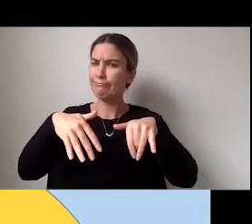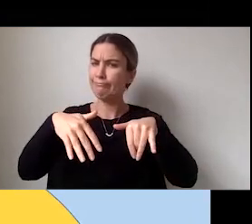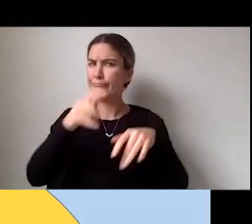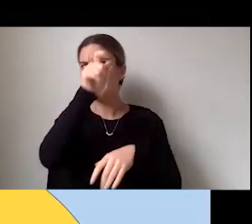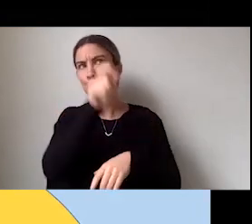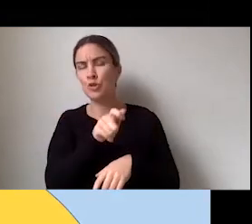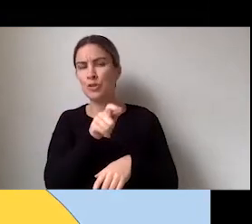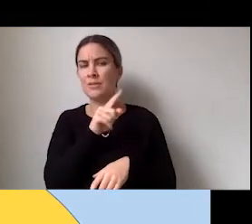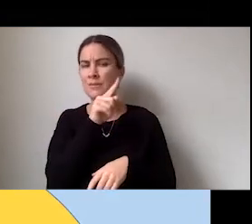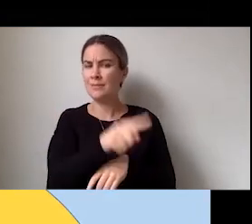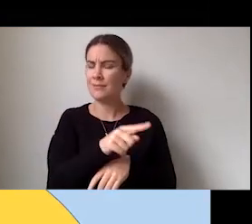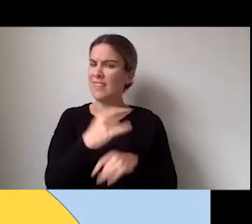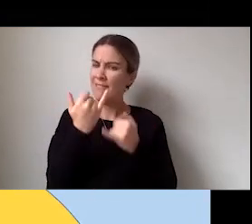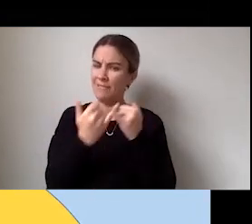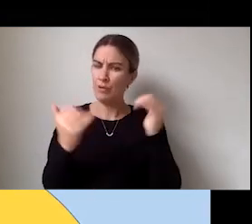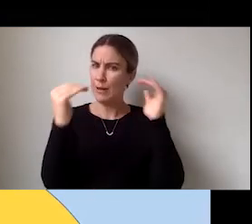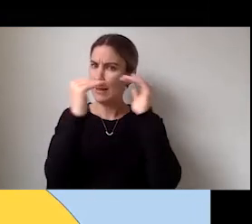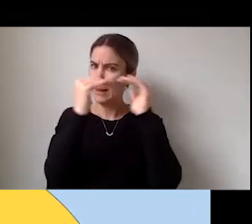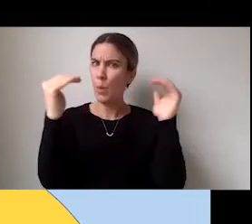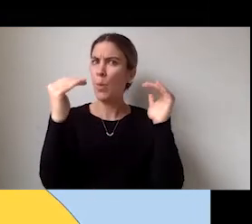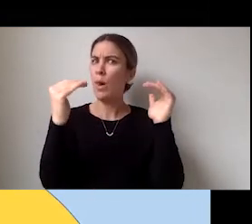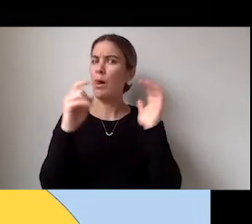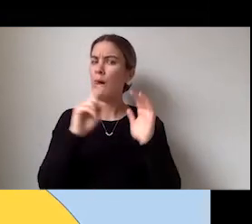was very shared, and that that was how he learned to negotiate